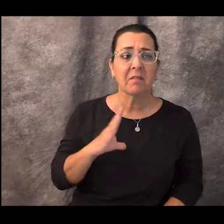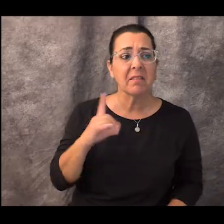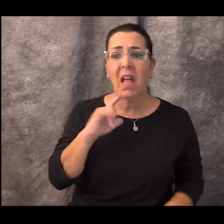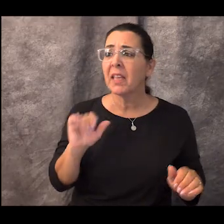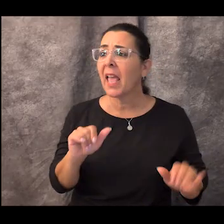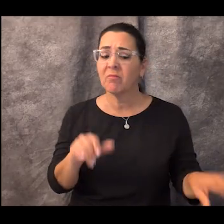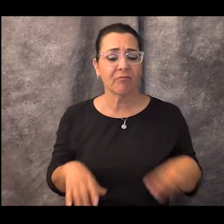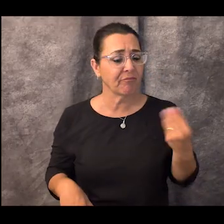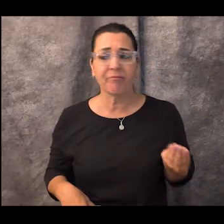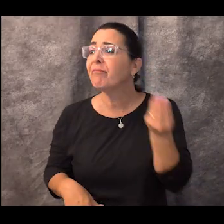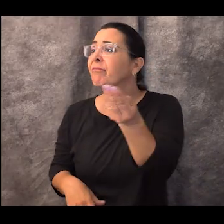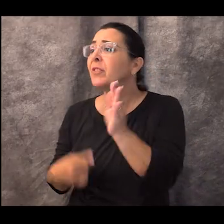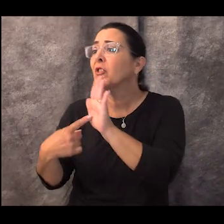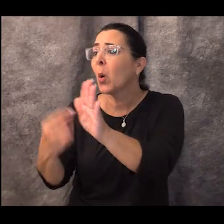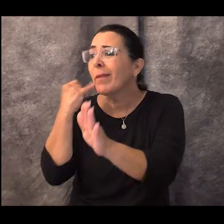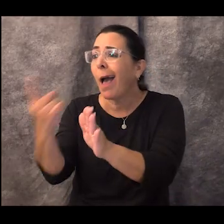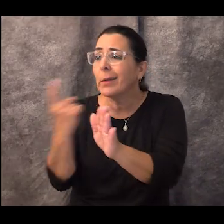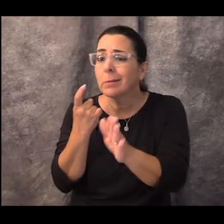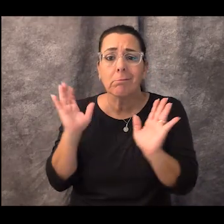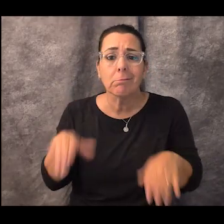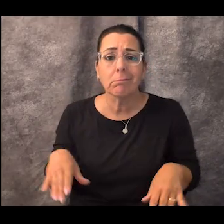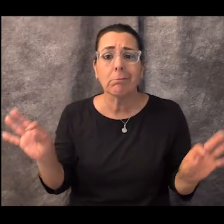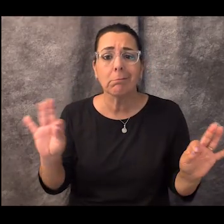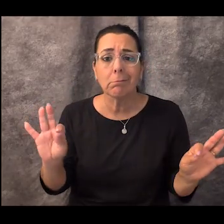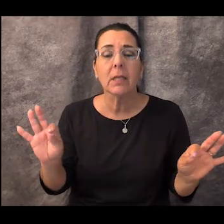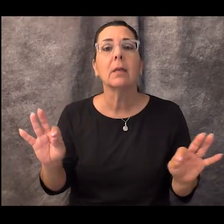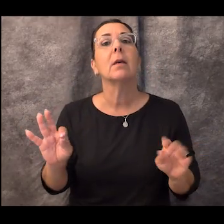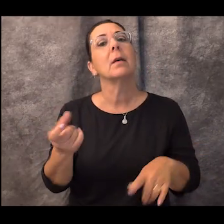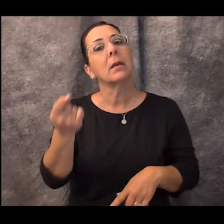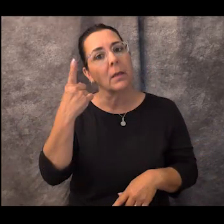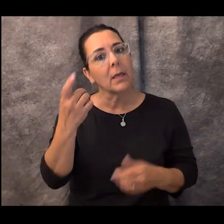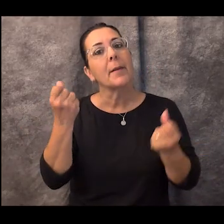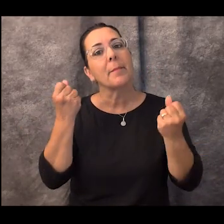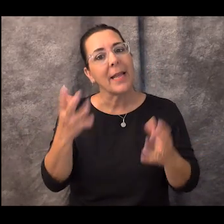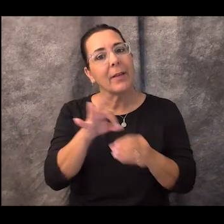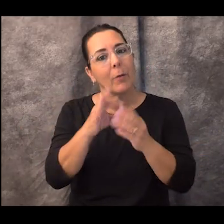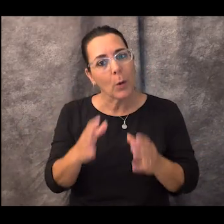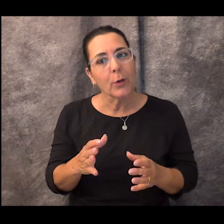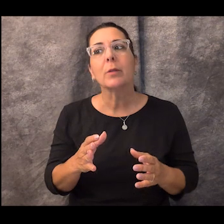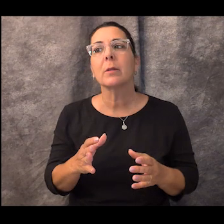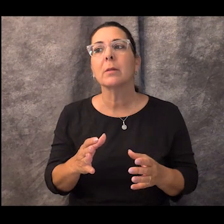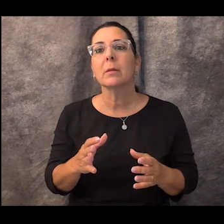and I'm just going to show it if they ask me to show it. And so I think for a lot of voters who can do that,